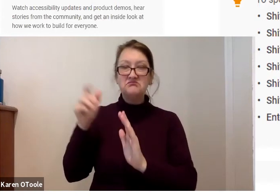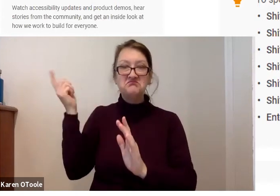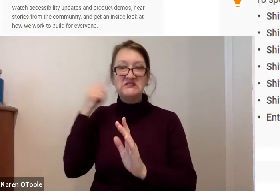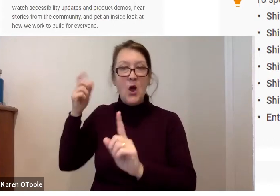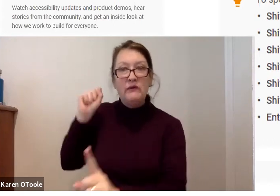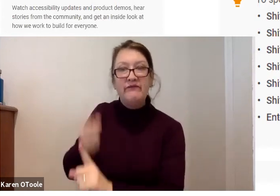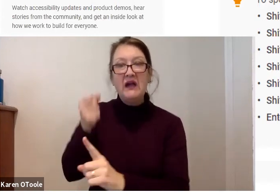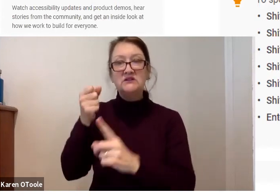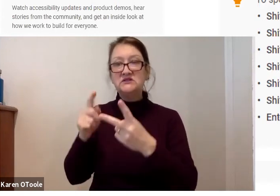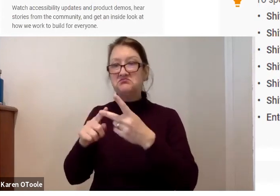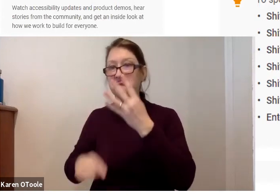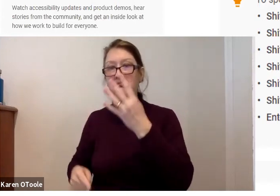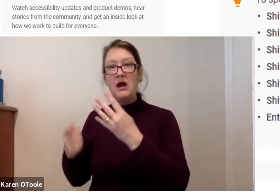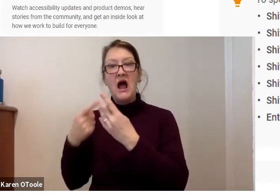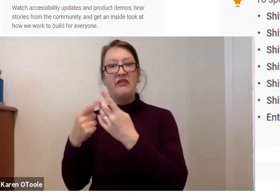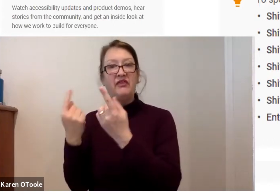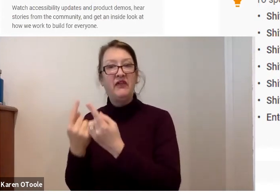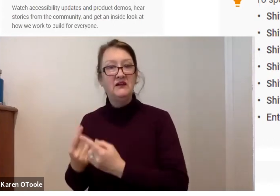Their example has clapping or thunder.